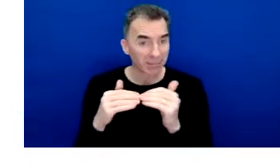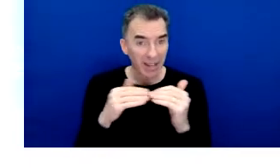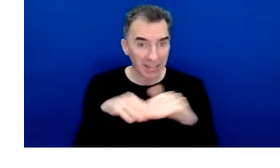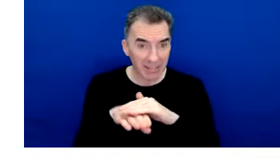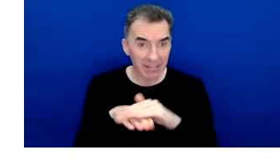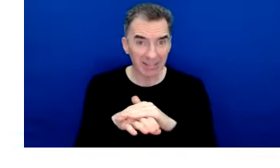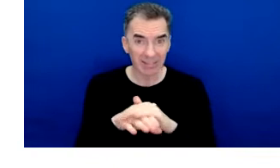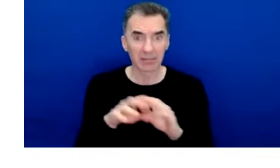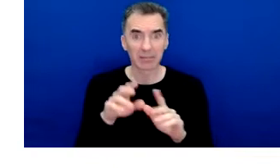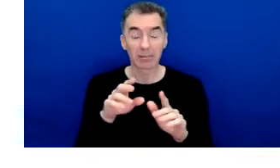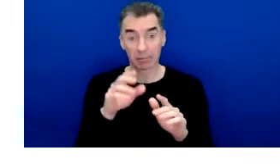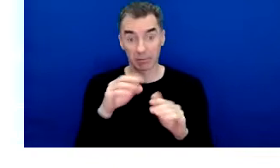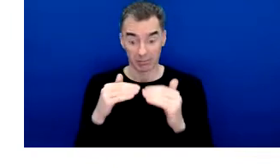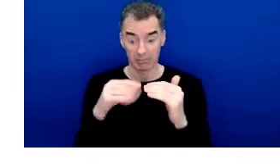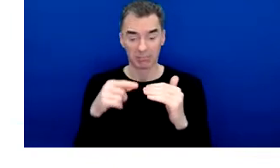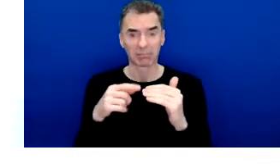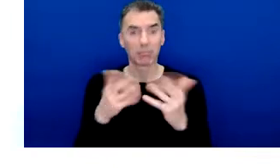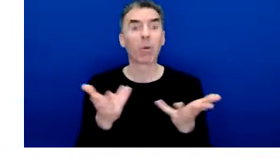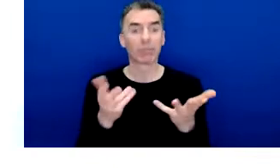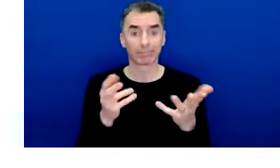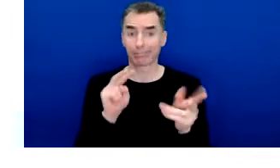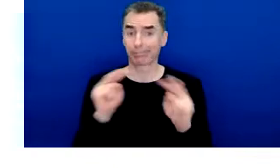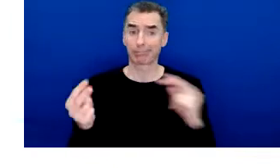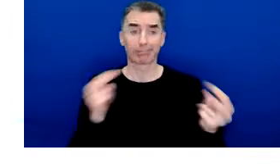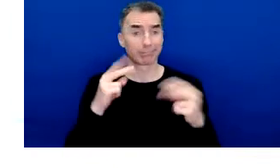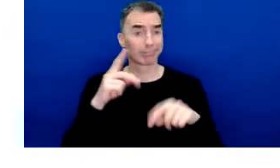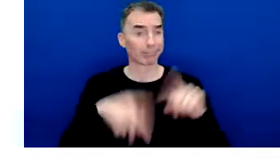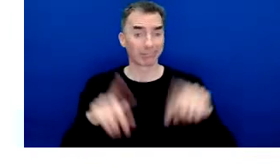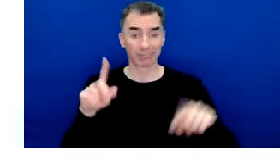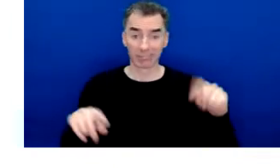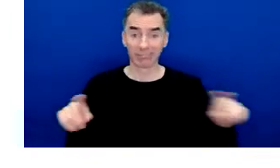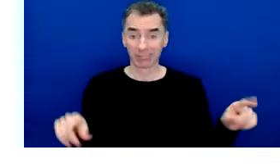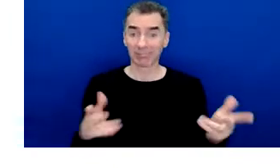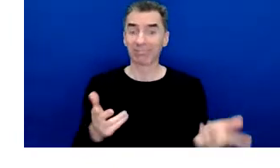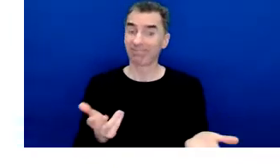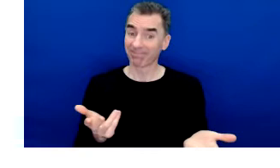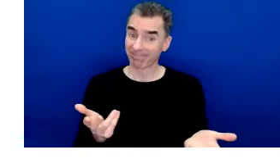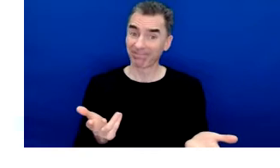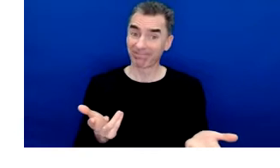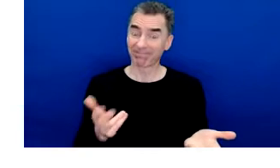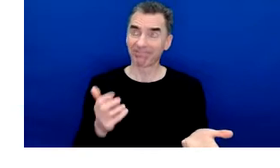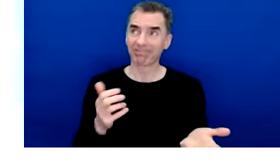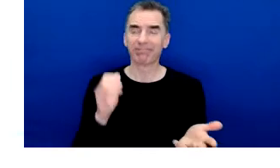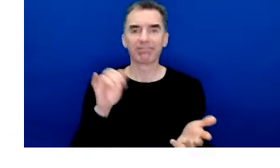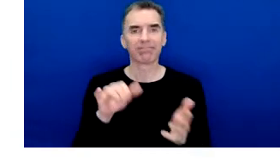ready, has different perspectives and understanding of what a syllabi should include and the statements.